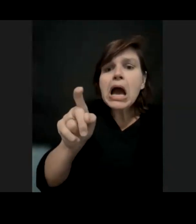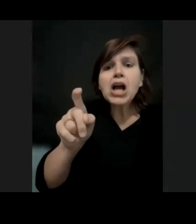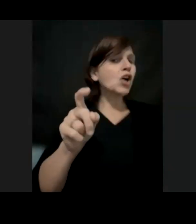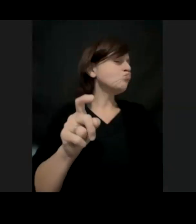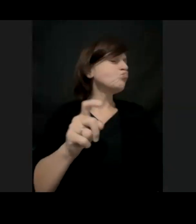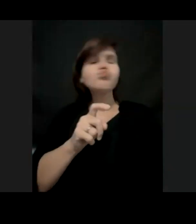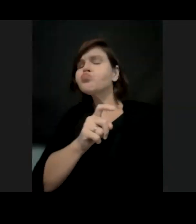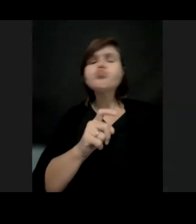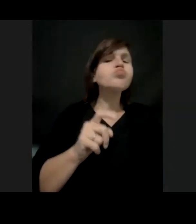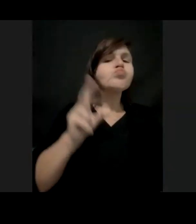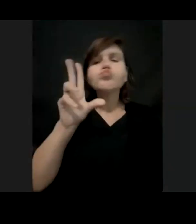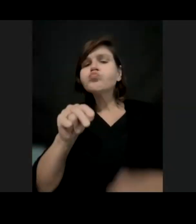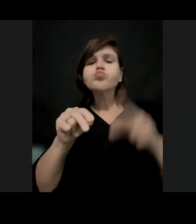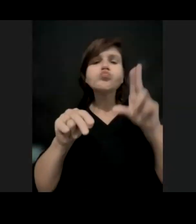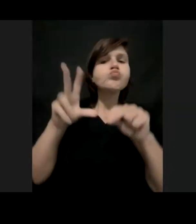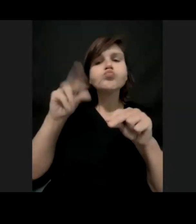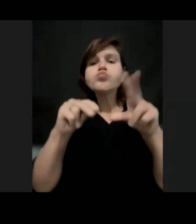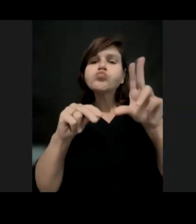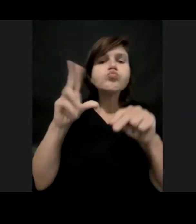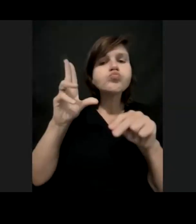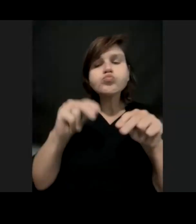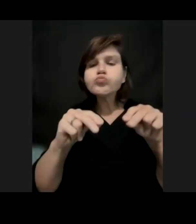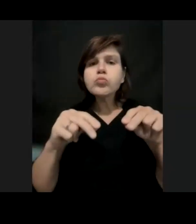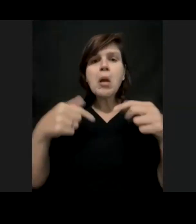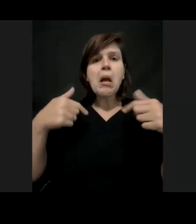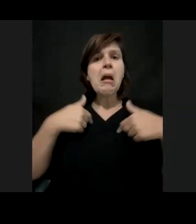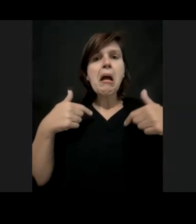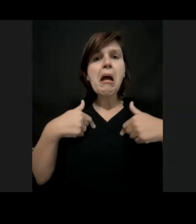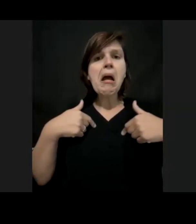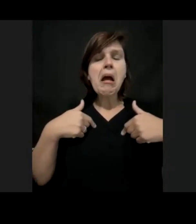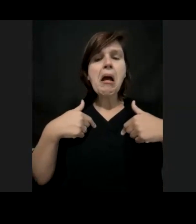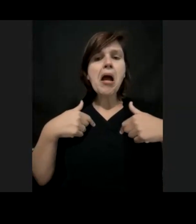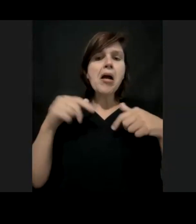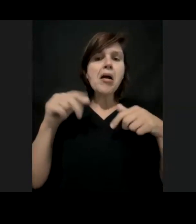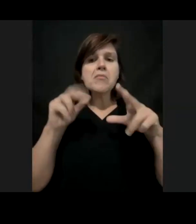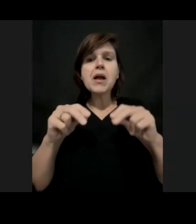I am Alishaaa, the Kingfisher!